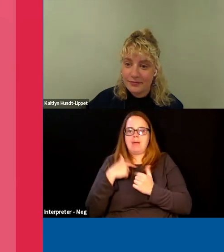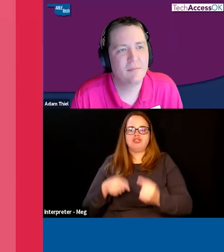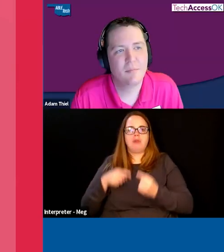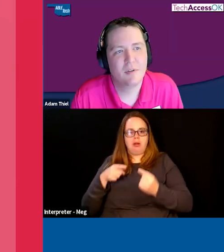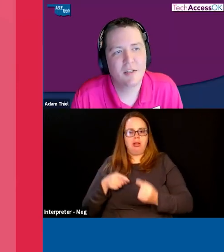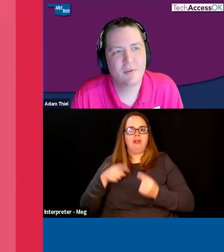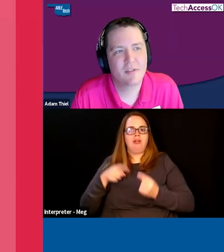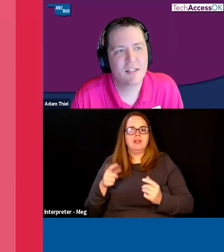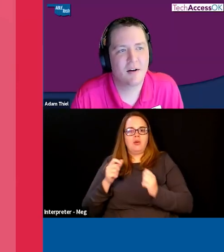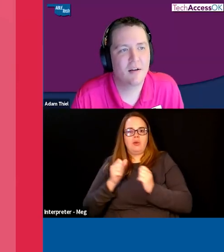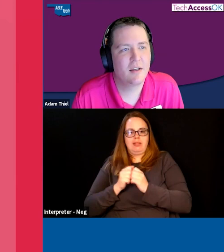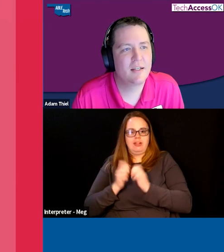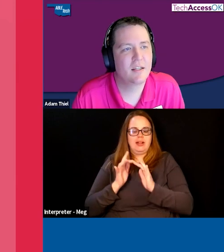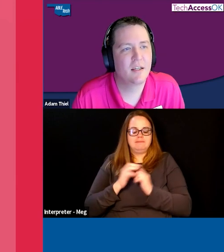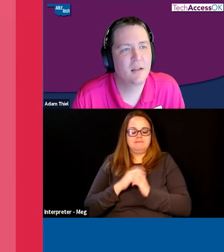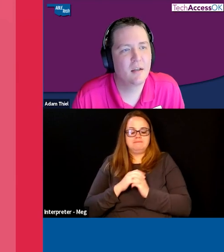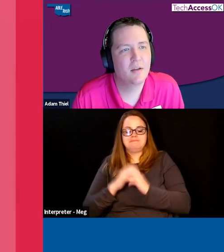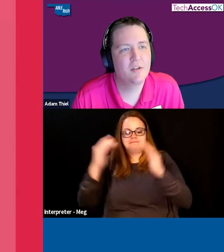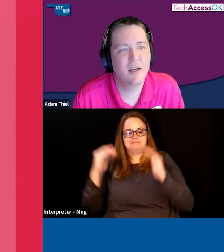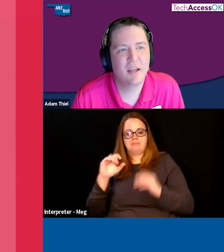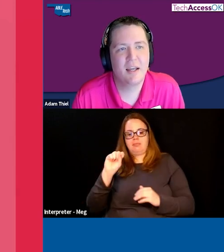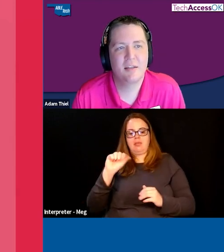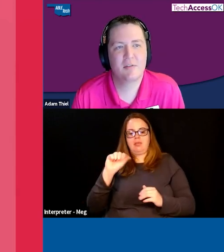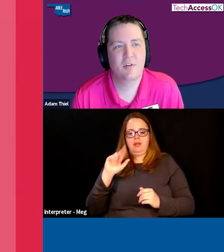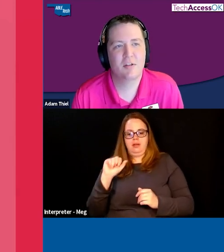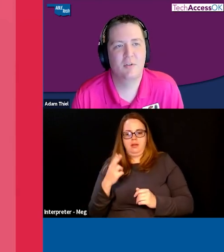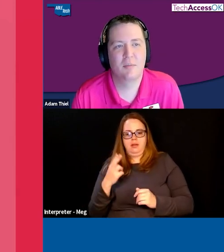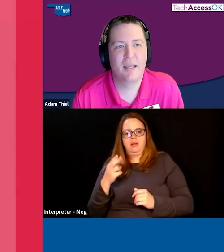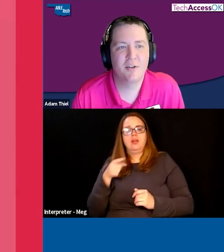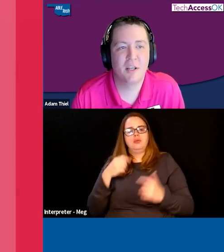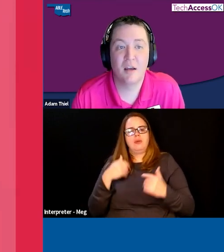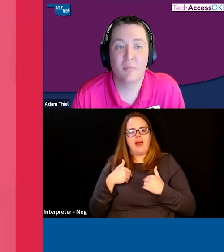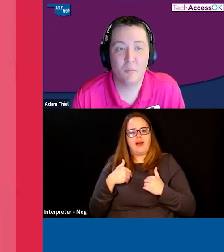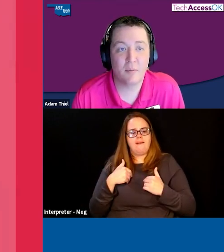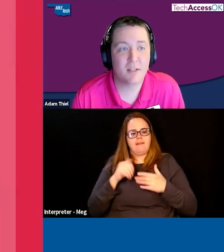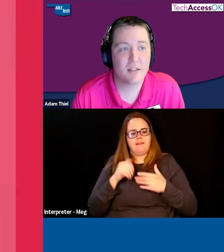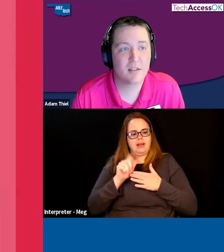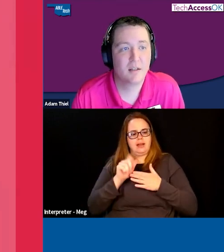Next we have Sarah asking, do you have guidance for us who are managing government websites?